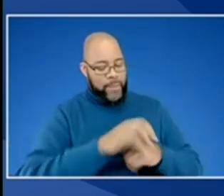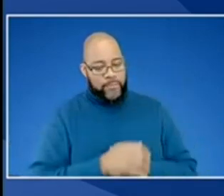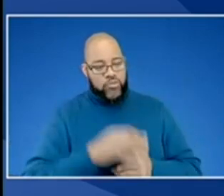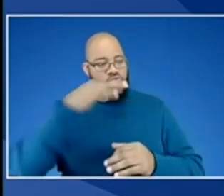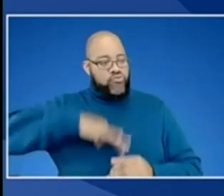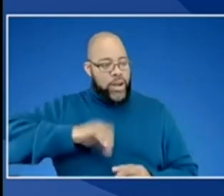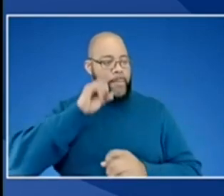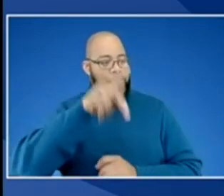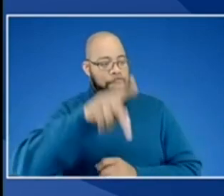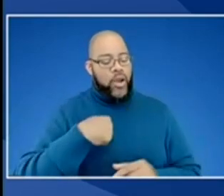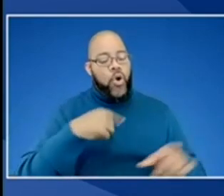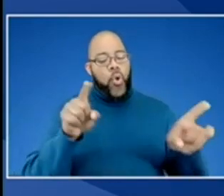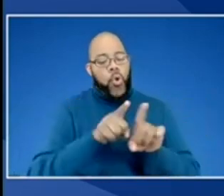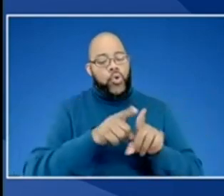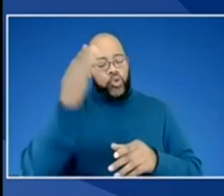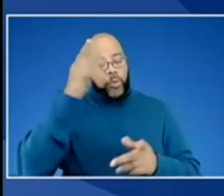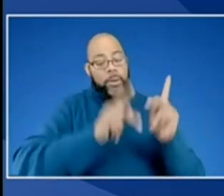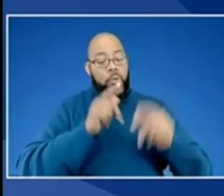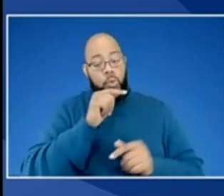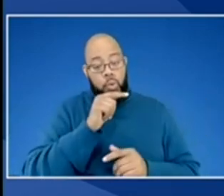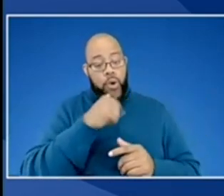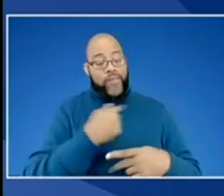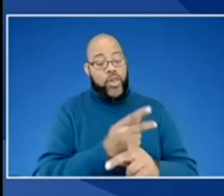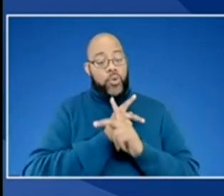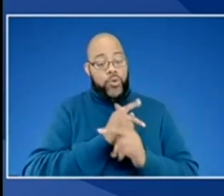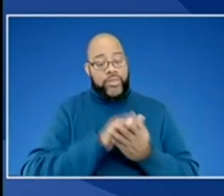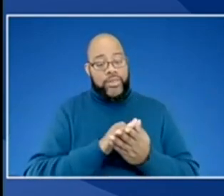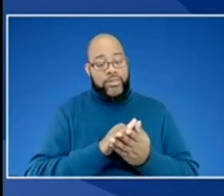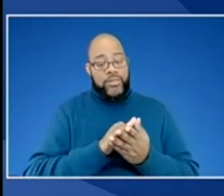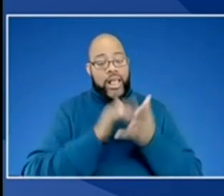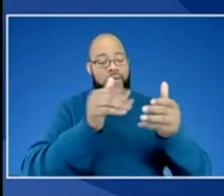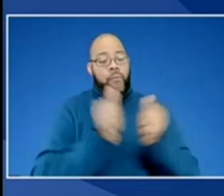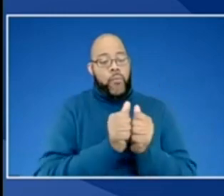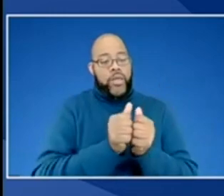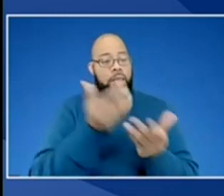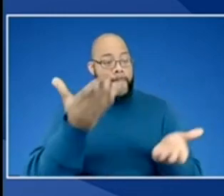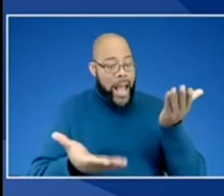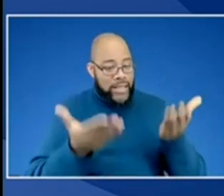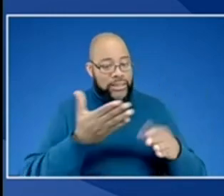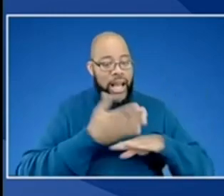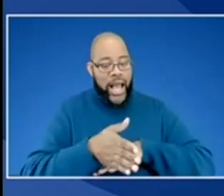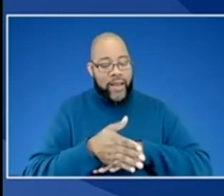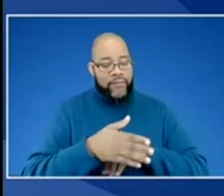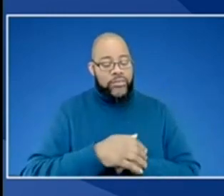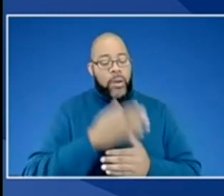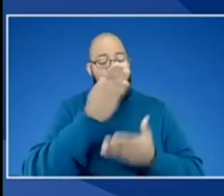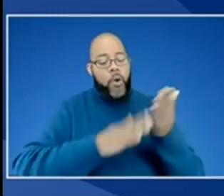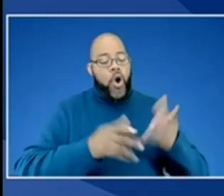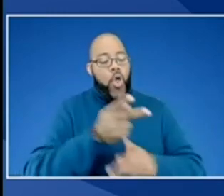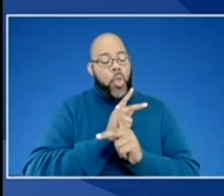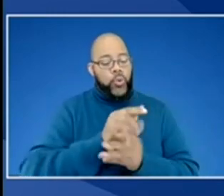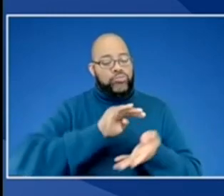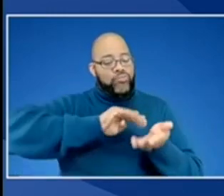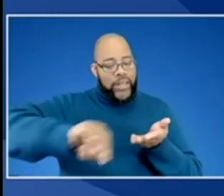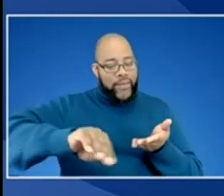I also know people who have loans that were left with a balance after part of their loans were forgiven due to servicer